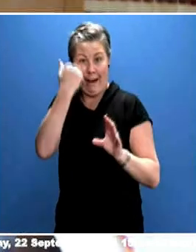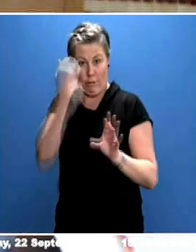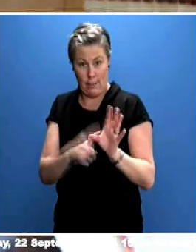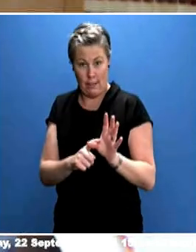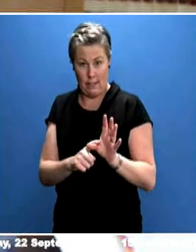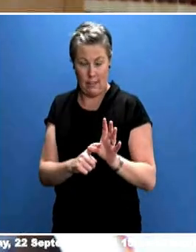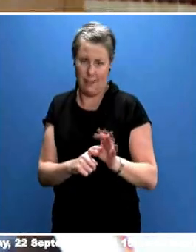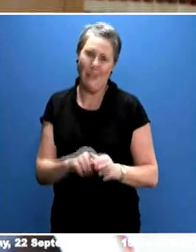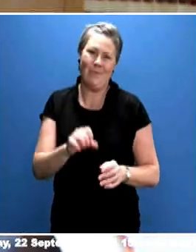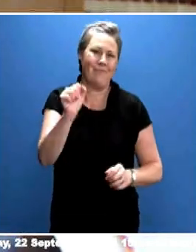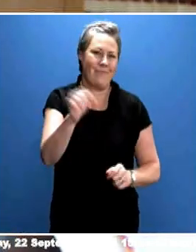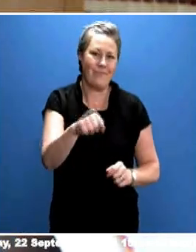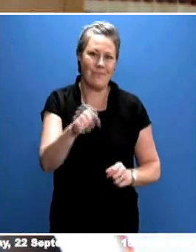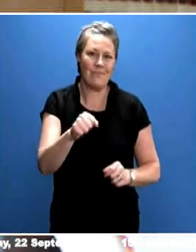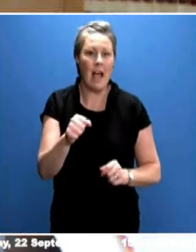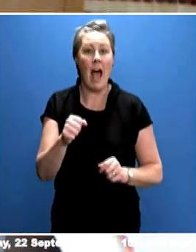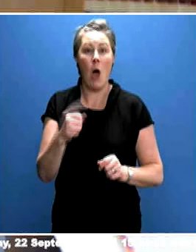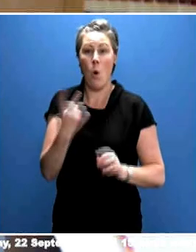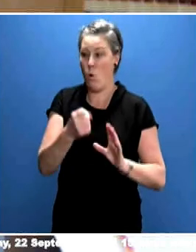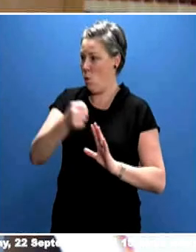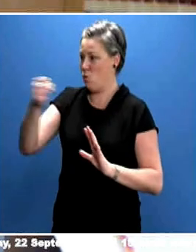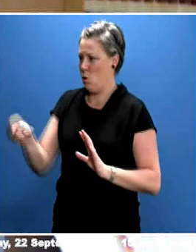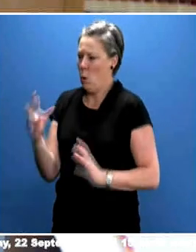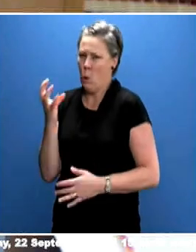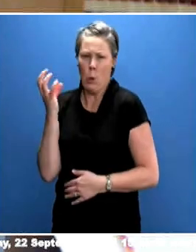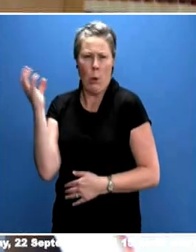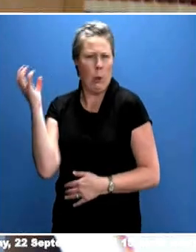This is the most complex of our children, Chair. I can see that.